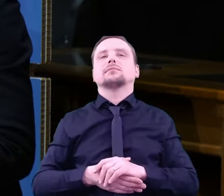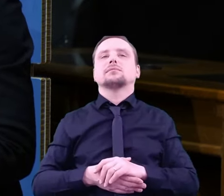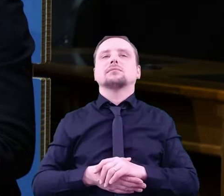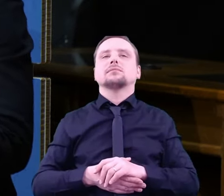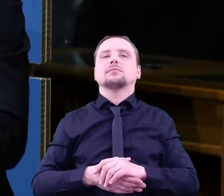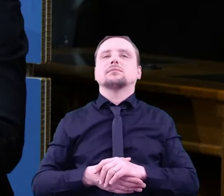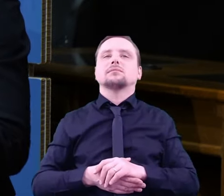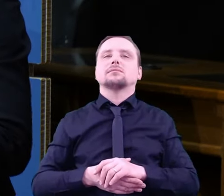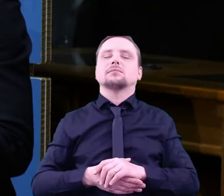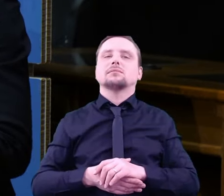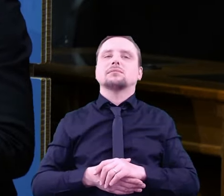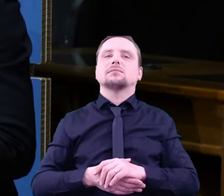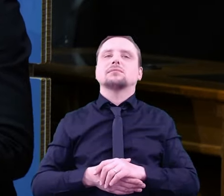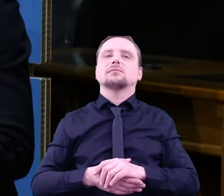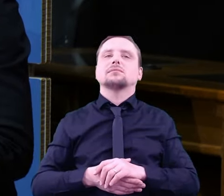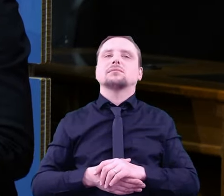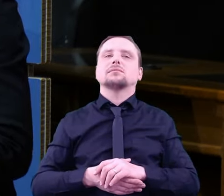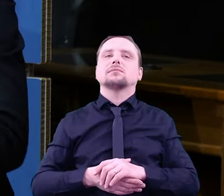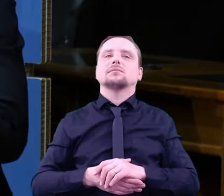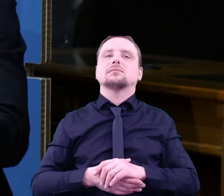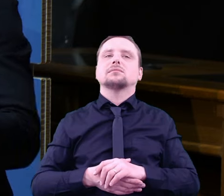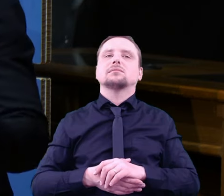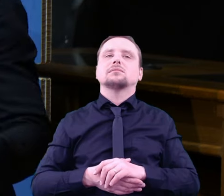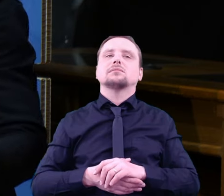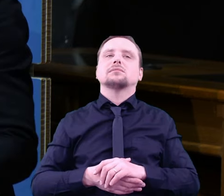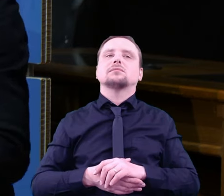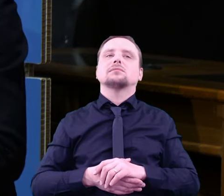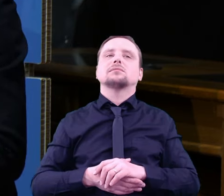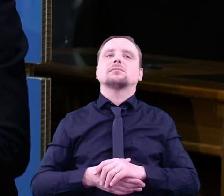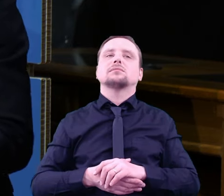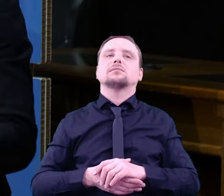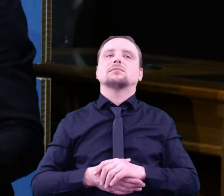However, humanity has faced similar challenges throughout its history,